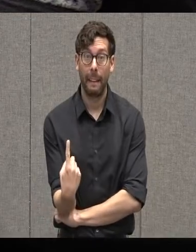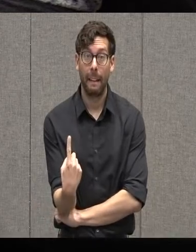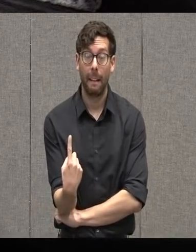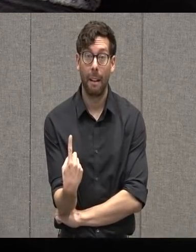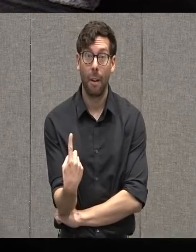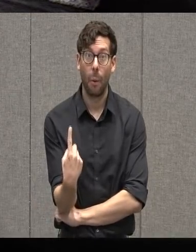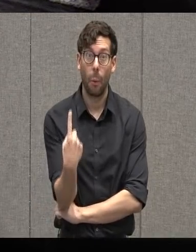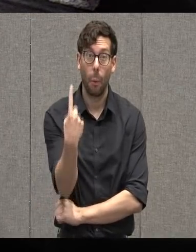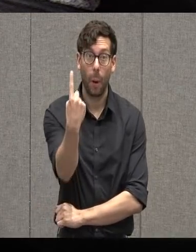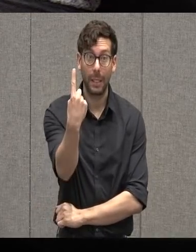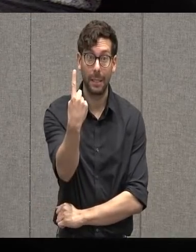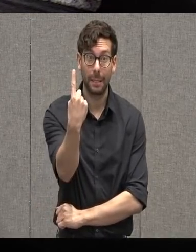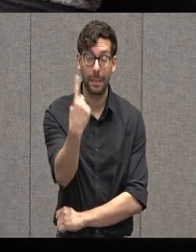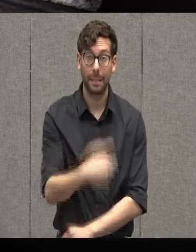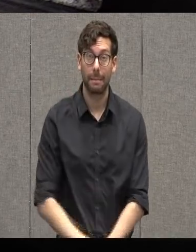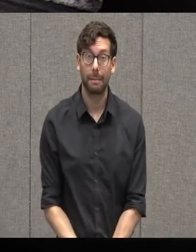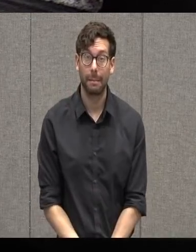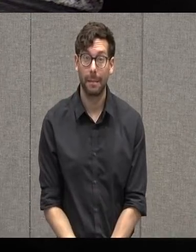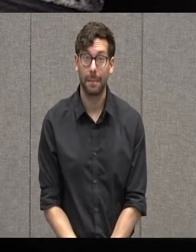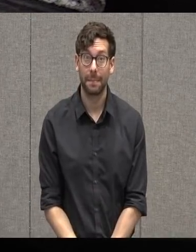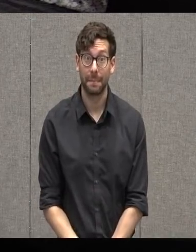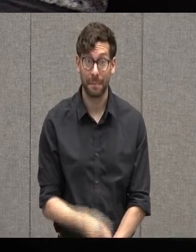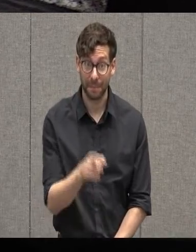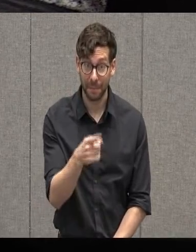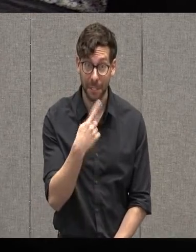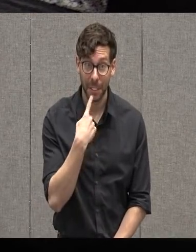one? Did you say one at home?